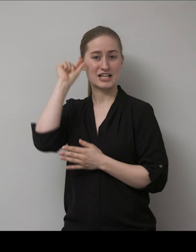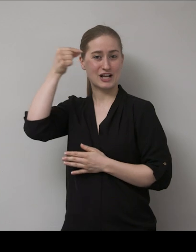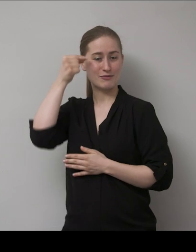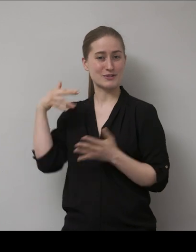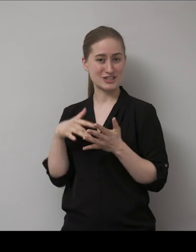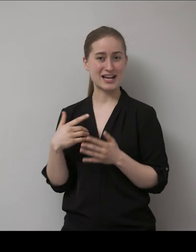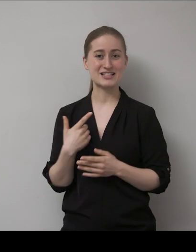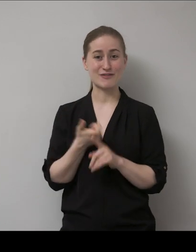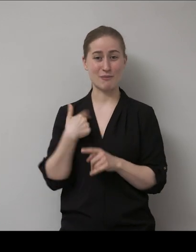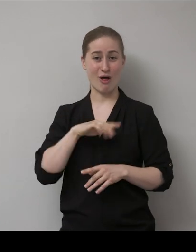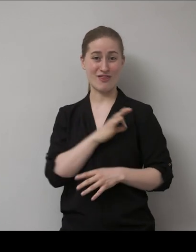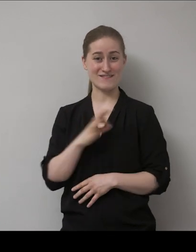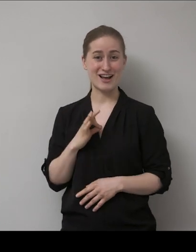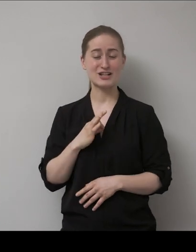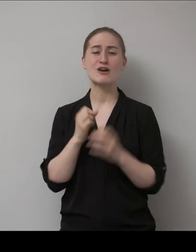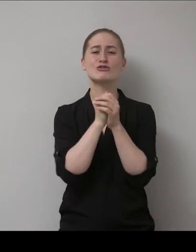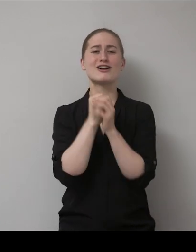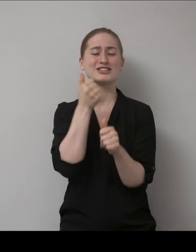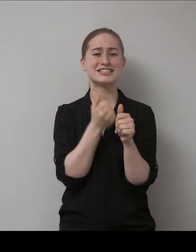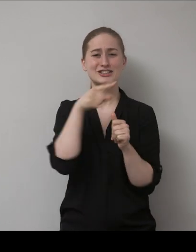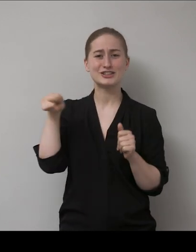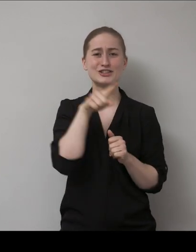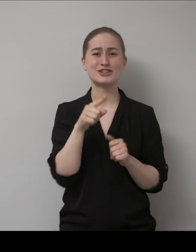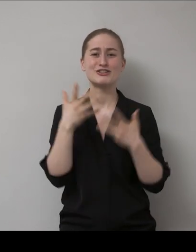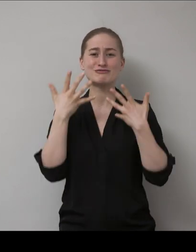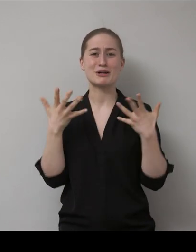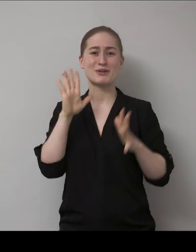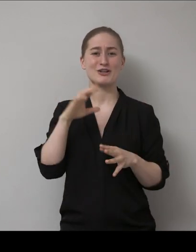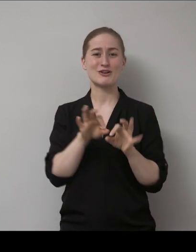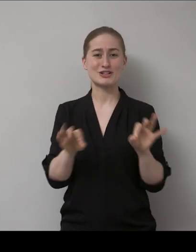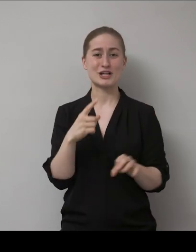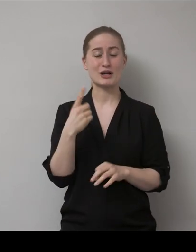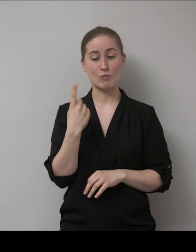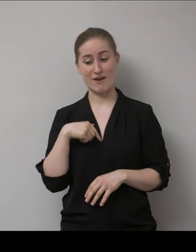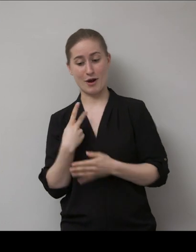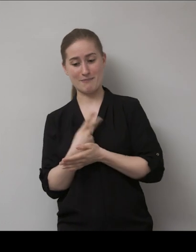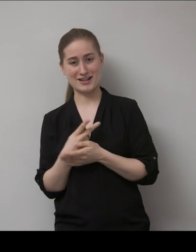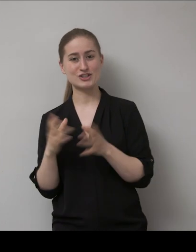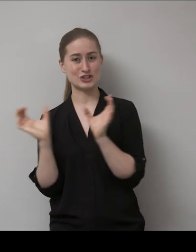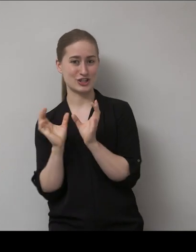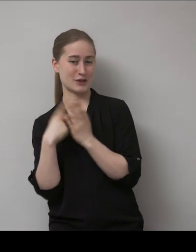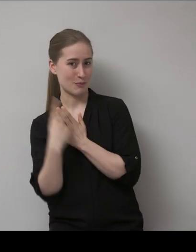I wanted to congratulate each and every one of you on completing your degree in one of our master degrees or certificate programs.